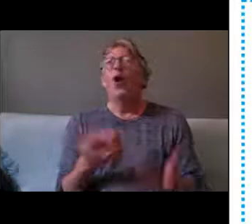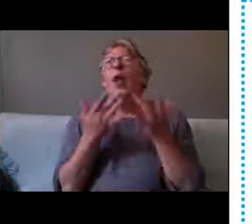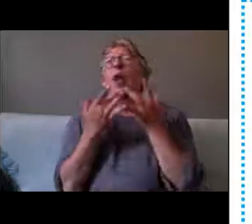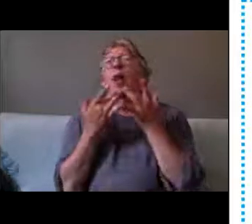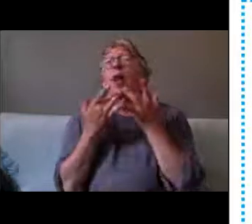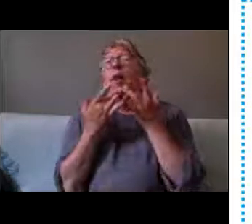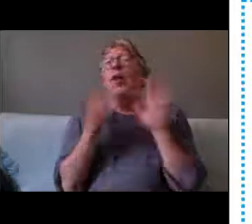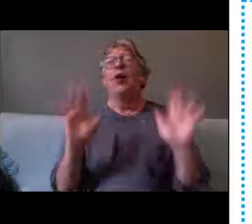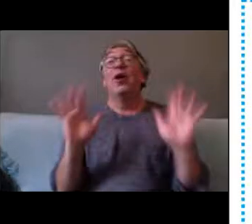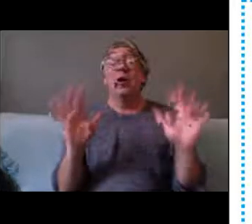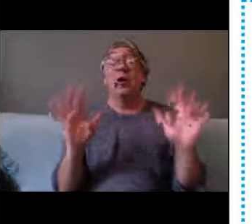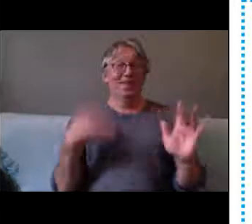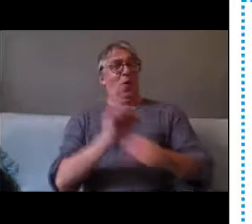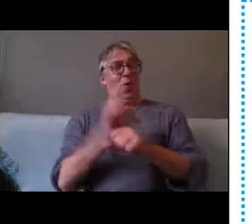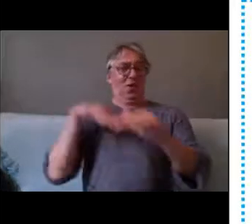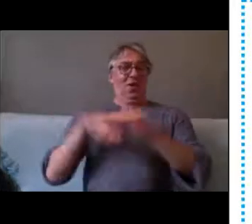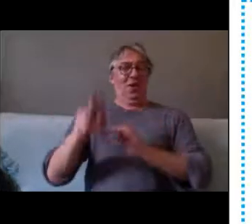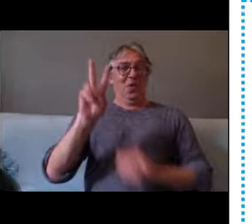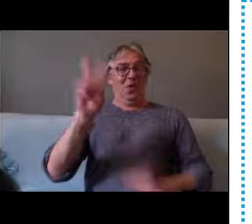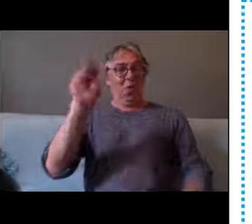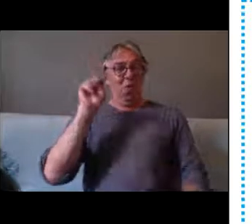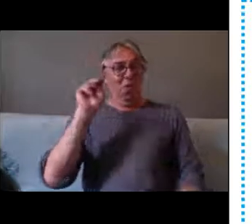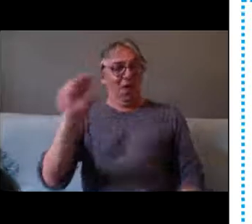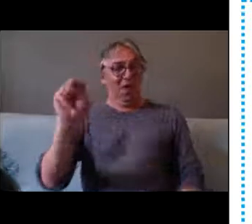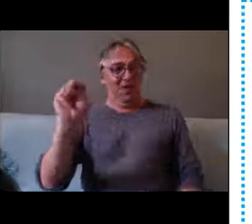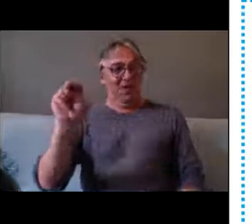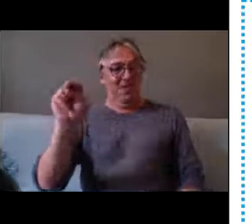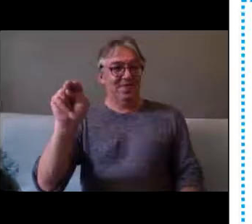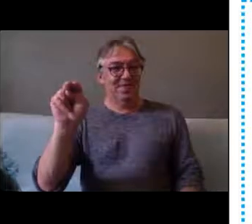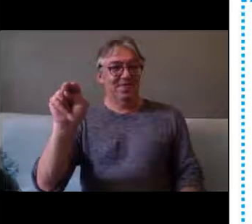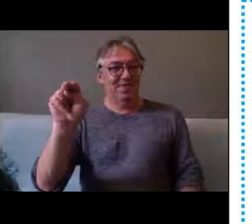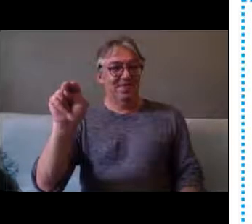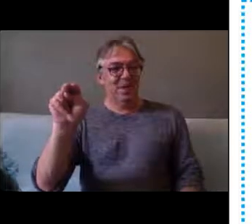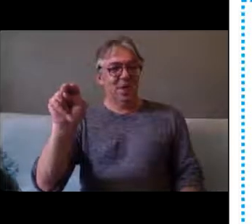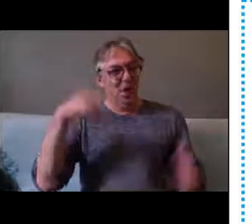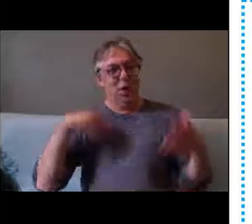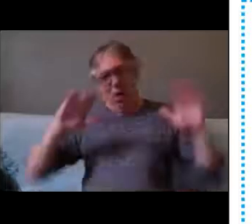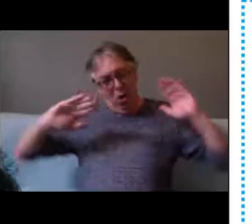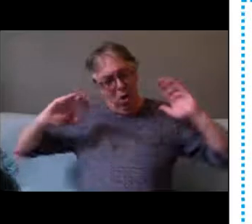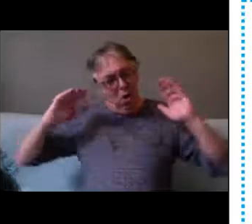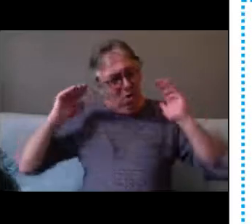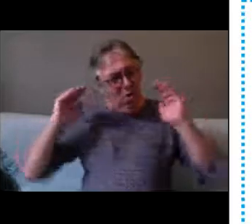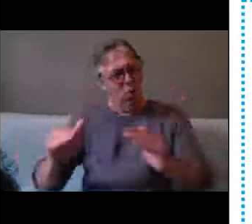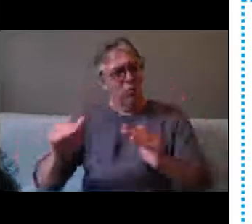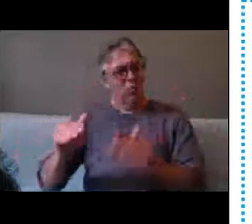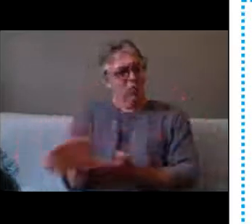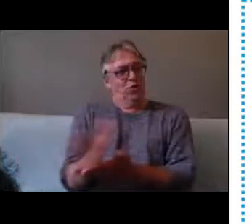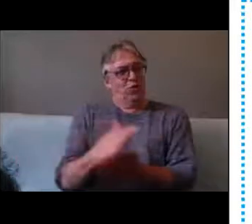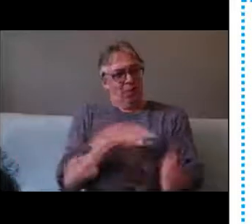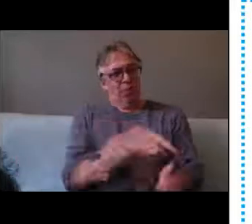at the UN focusing on some of these areas on my assignment.